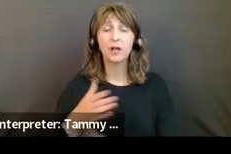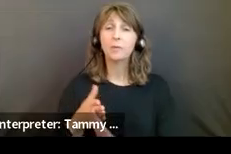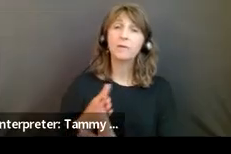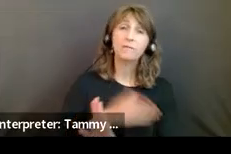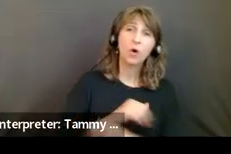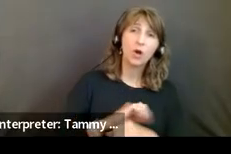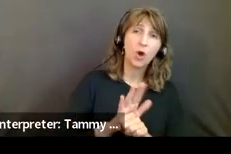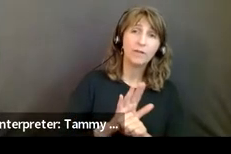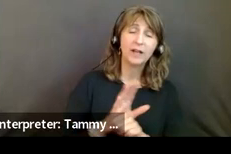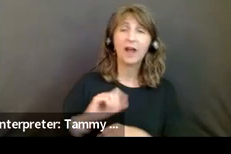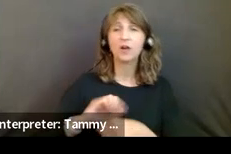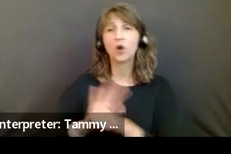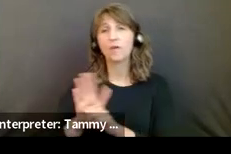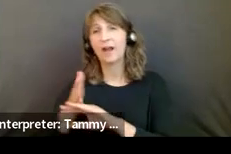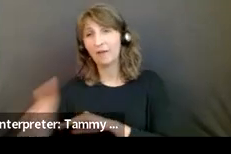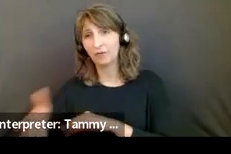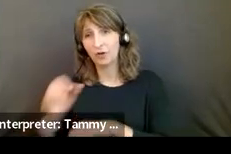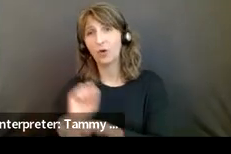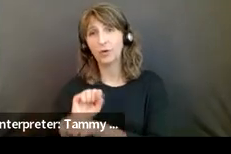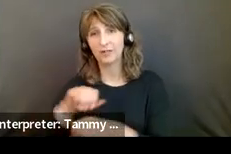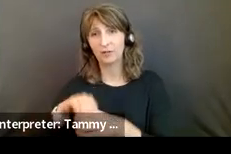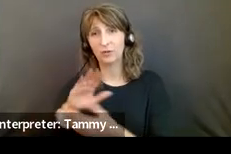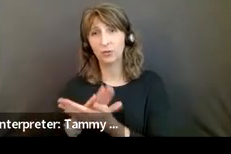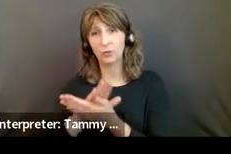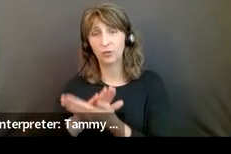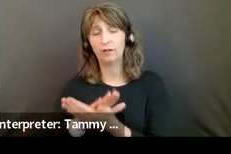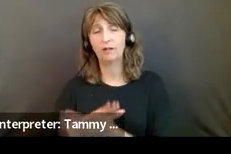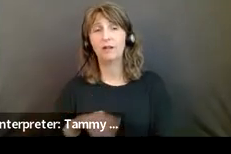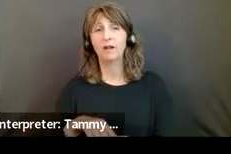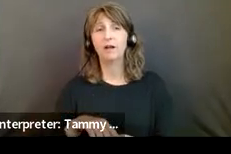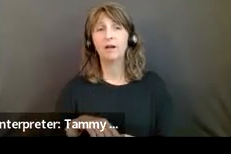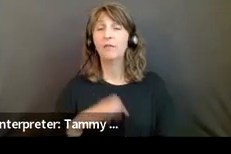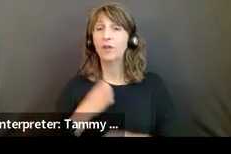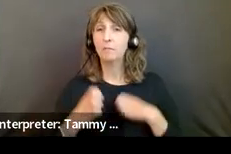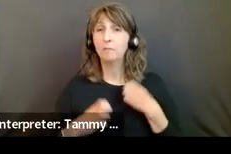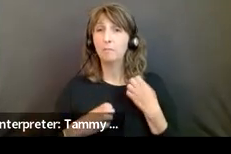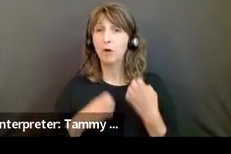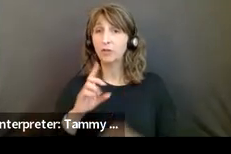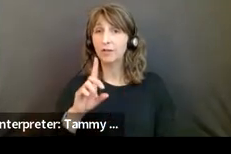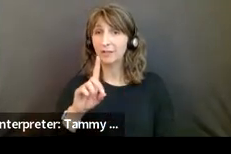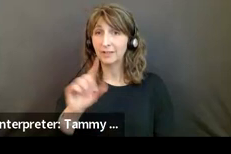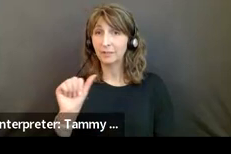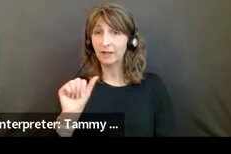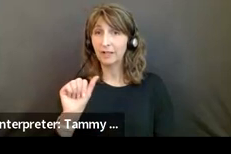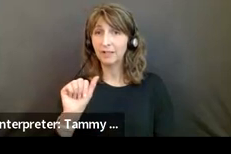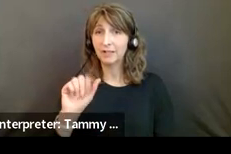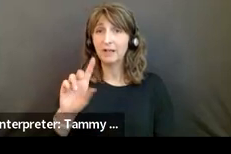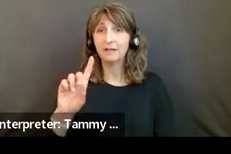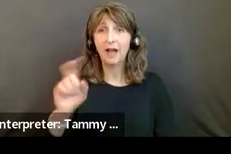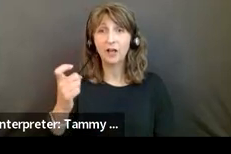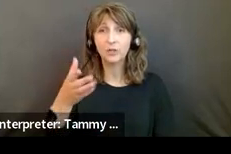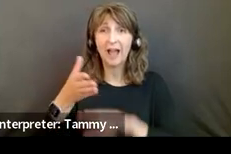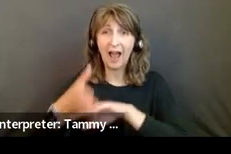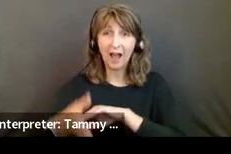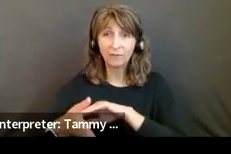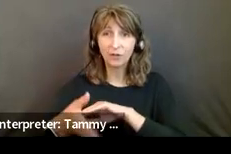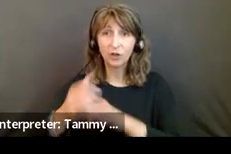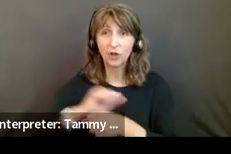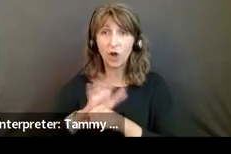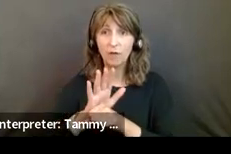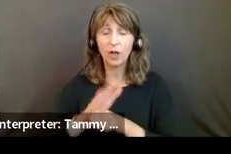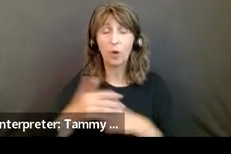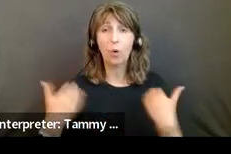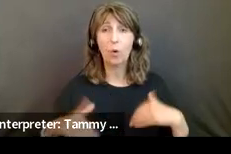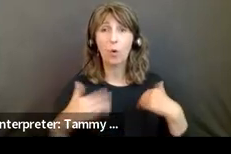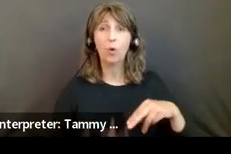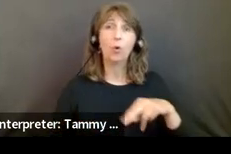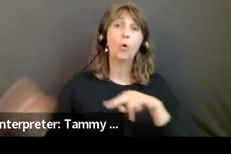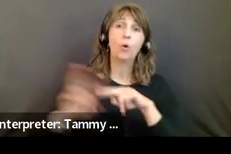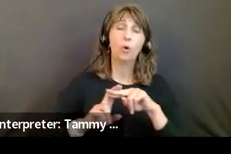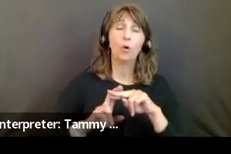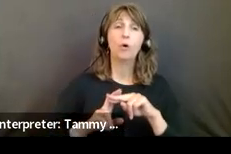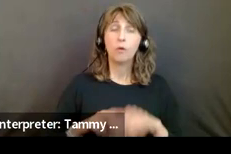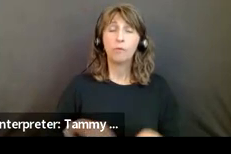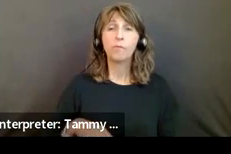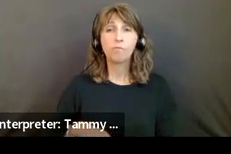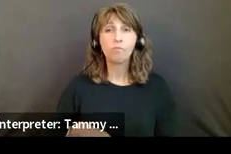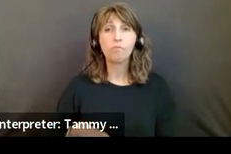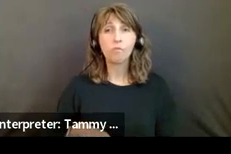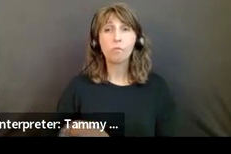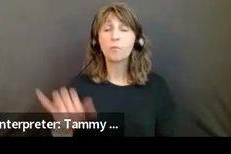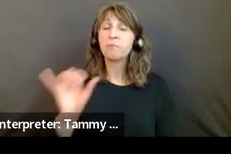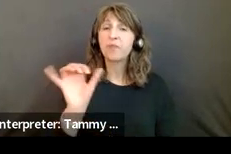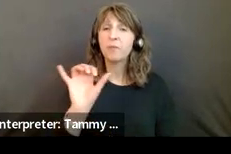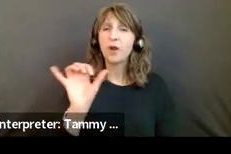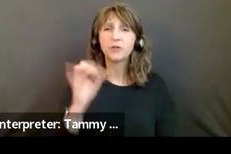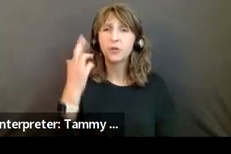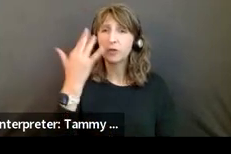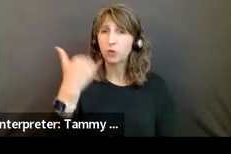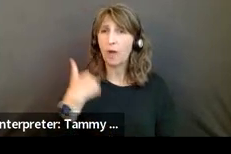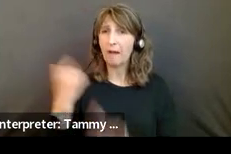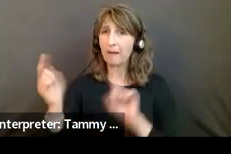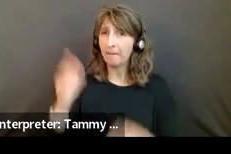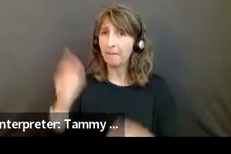And the number of emotional disabilities that were diagnosed after. Covid was a warning, like the number was very alarming, but besides that, I think that is important that we look at emotional.